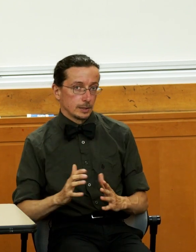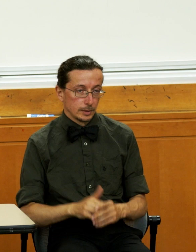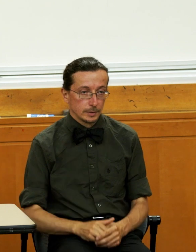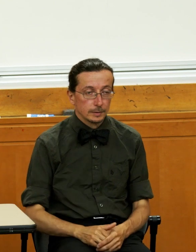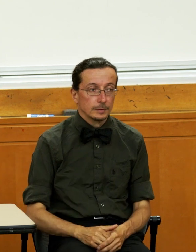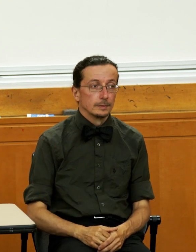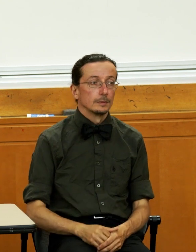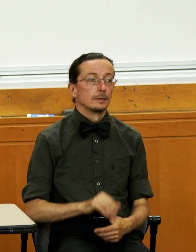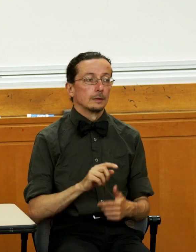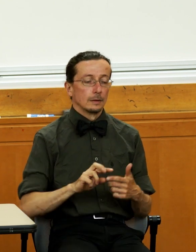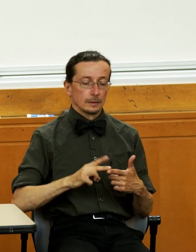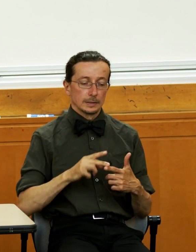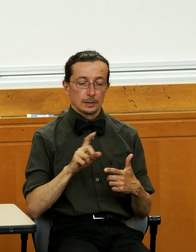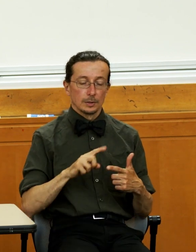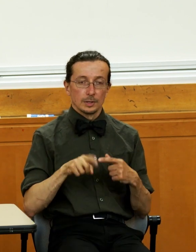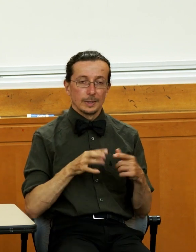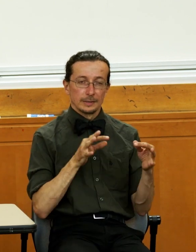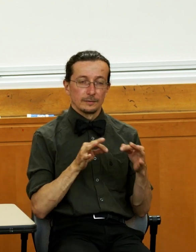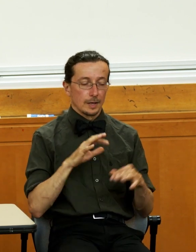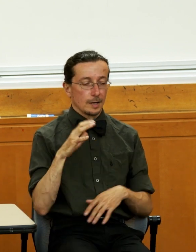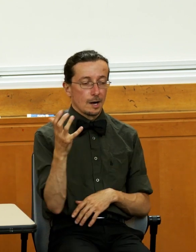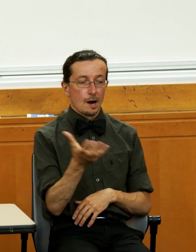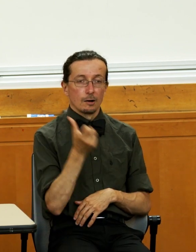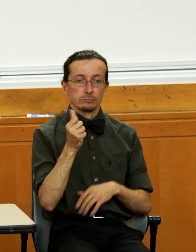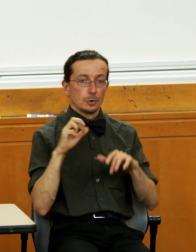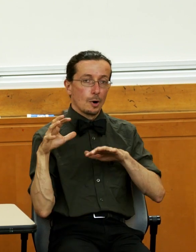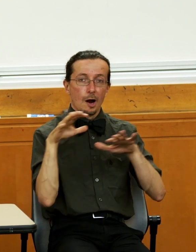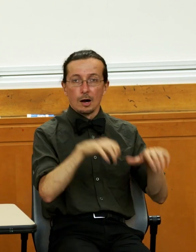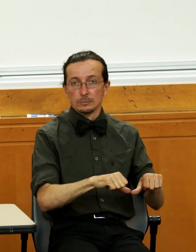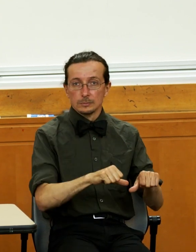The second question the definitions of appropriation I explored raised is “Who